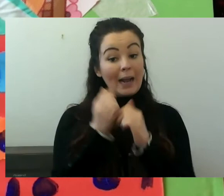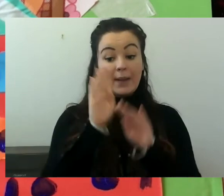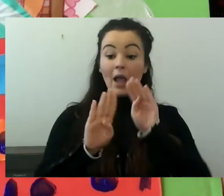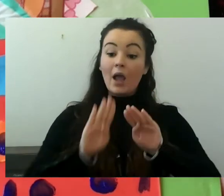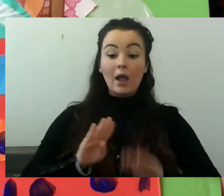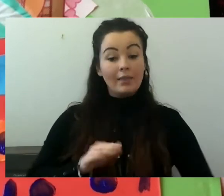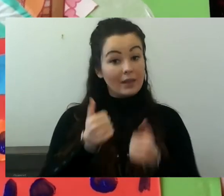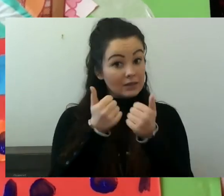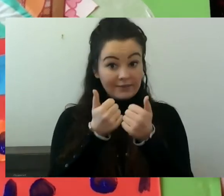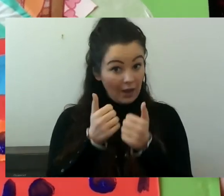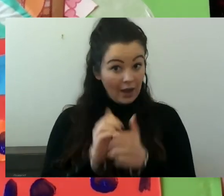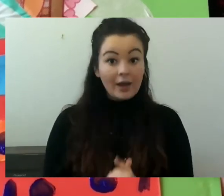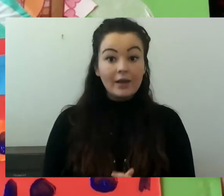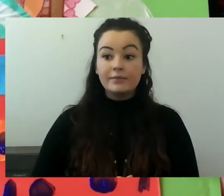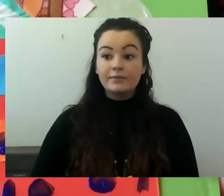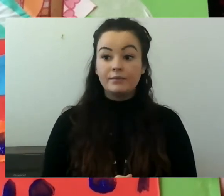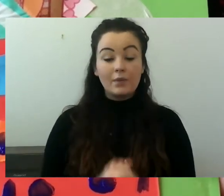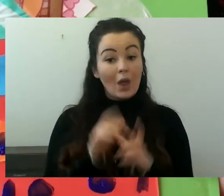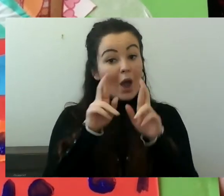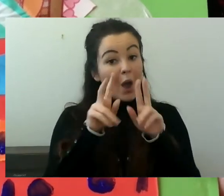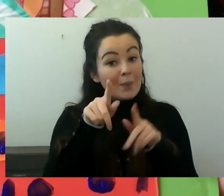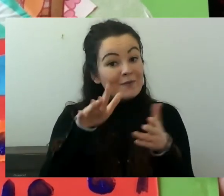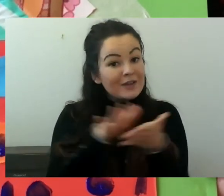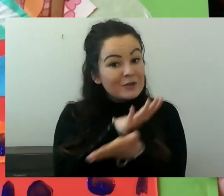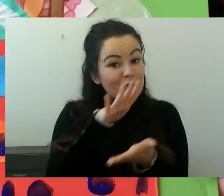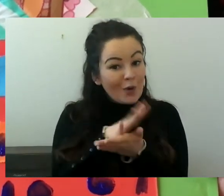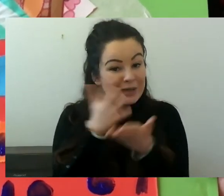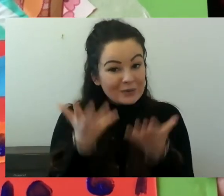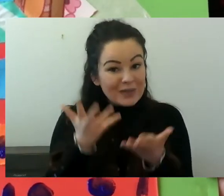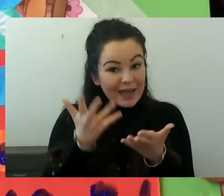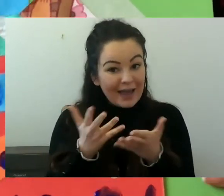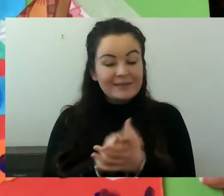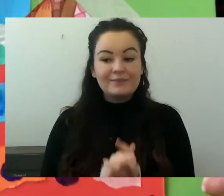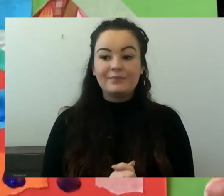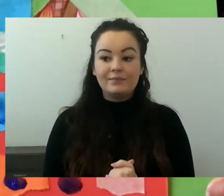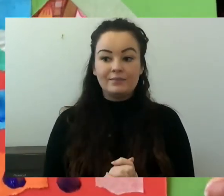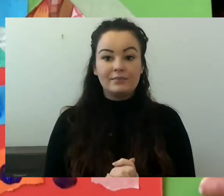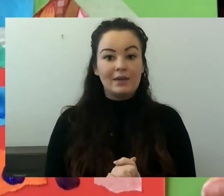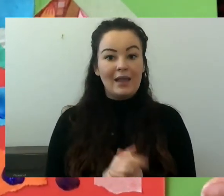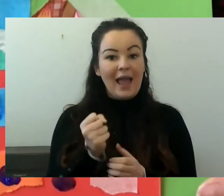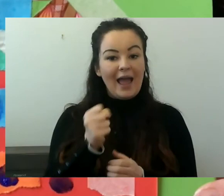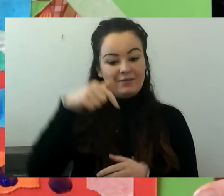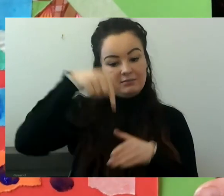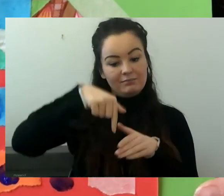with just collage and no paint that's up to you. But I hope you've enjoyed today anyway and there's